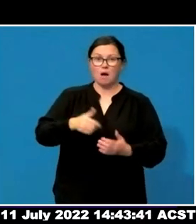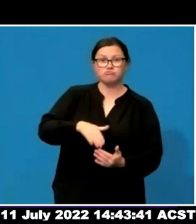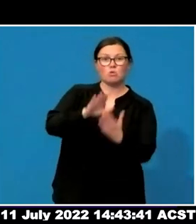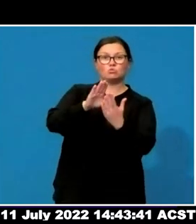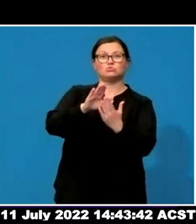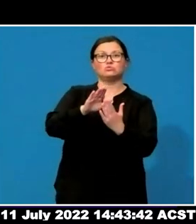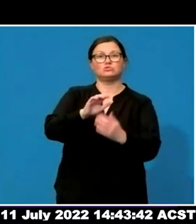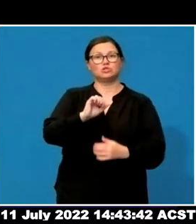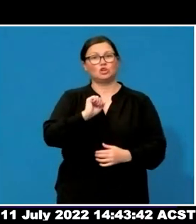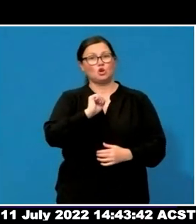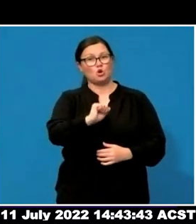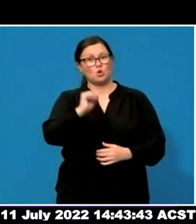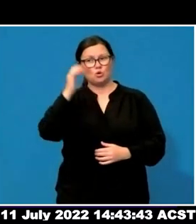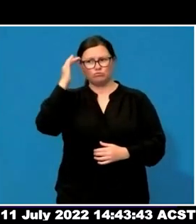be the safety and security around the individual.